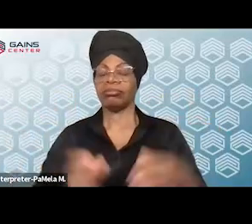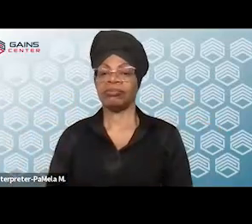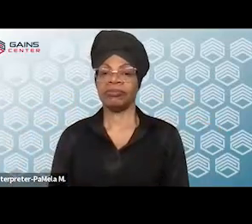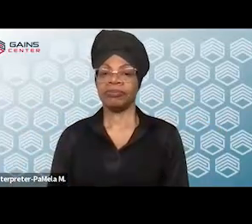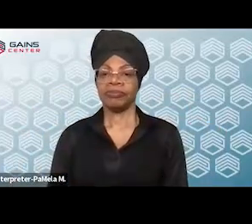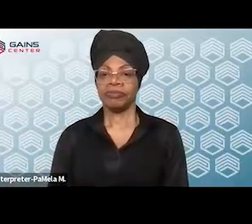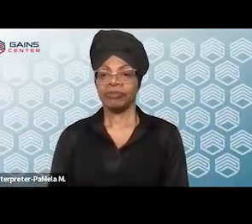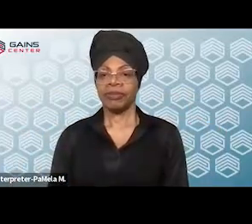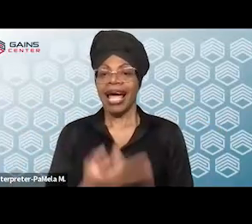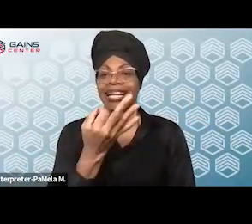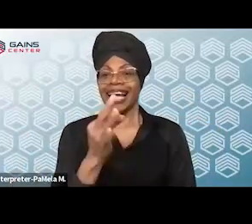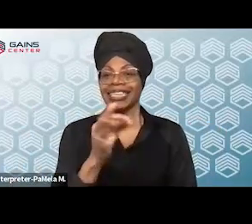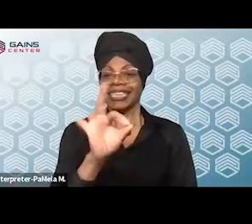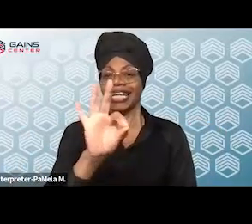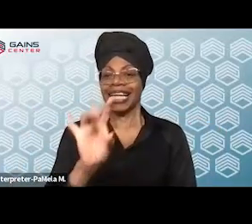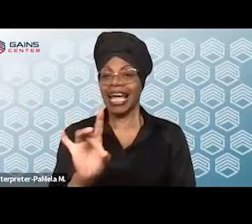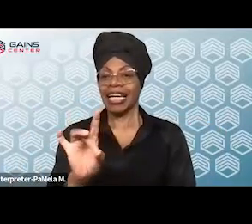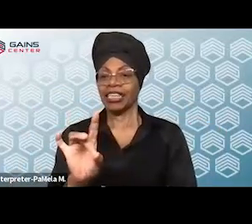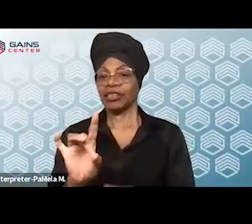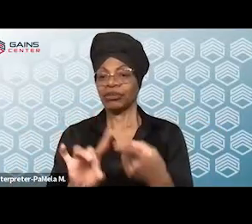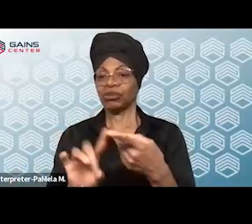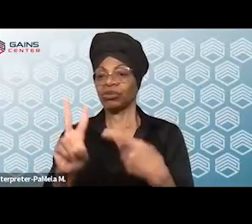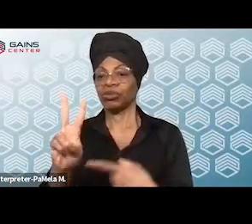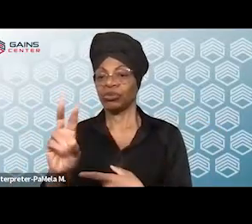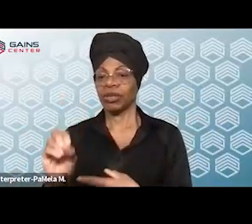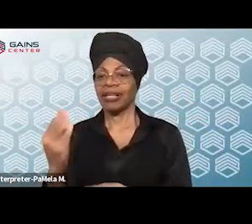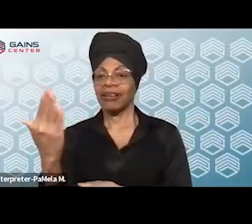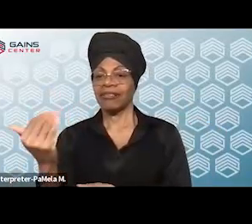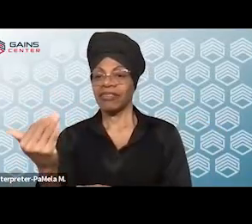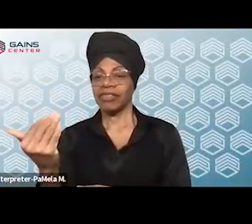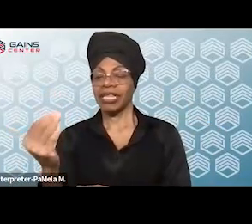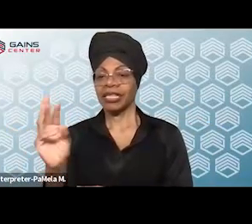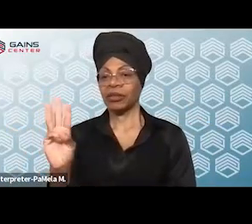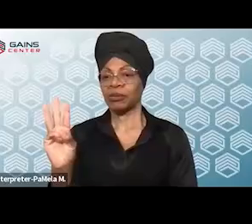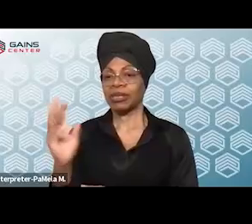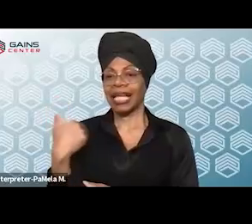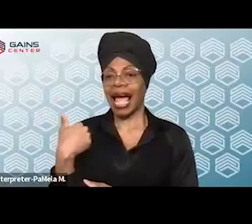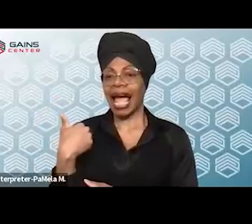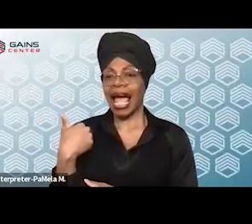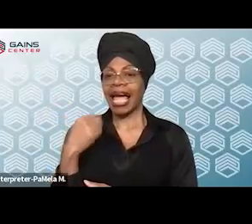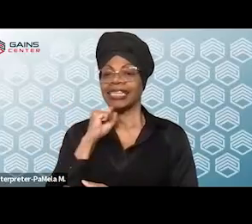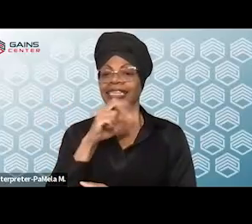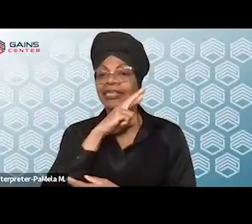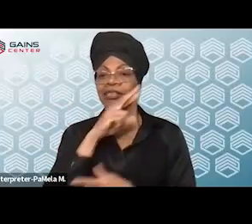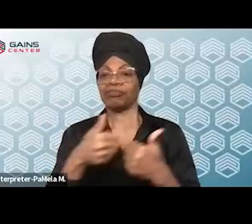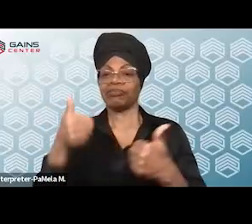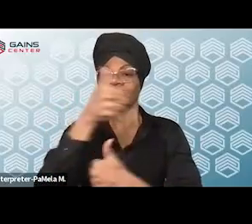From 1998 to 2015, West held senior executive roles at All Rise, formally